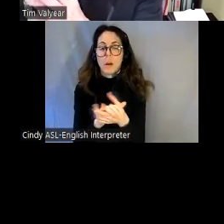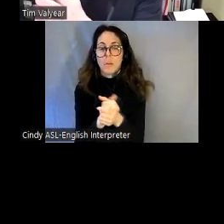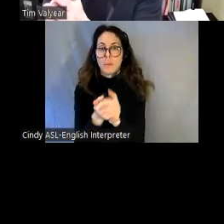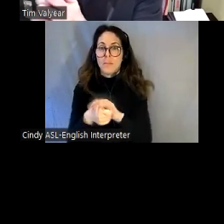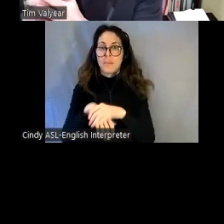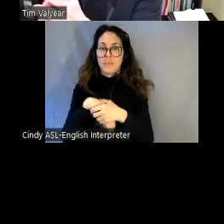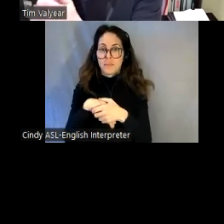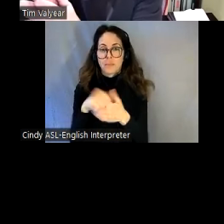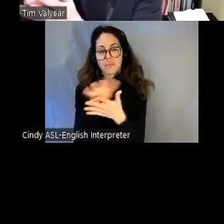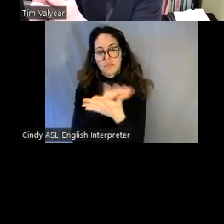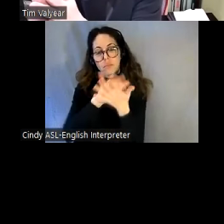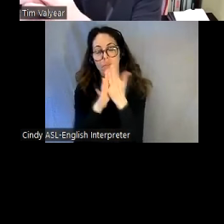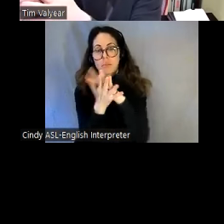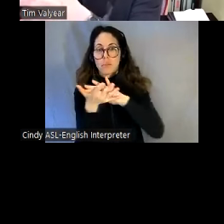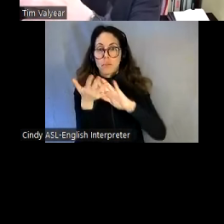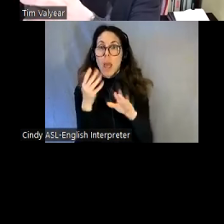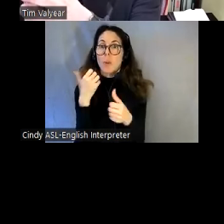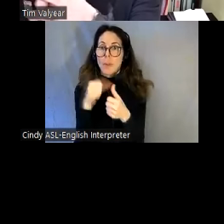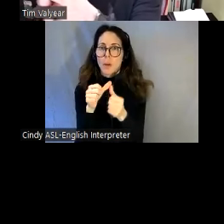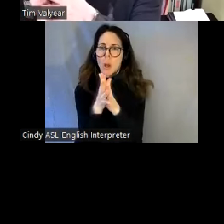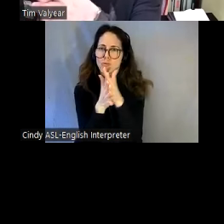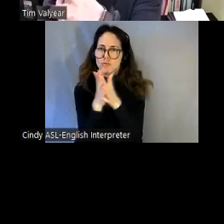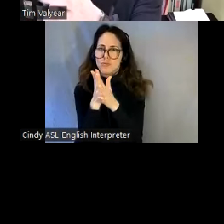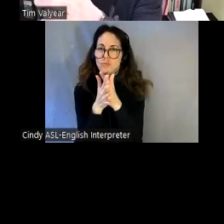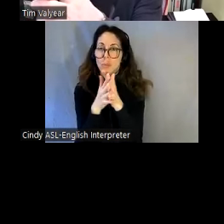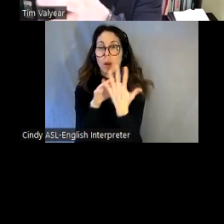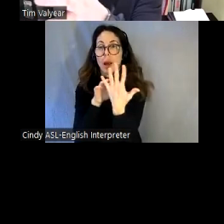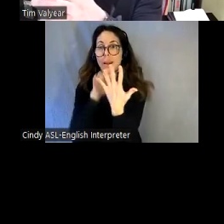a bar for the last hour. Use an appropriate amount. One